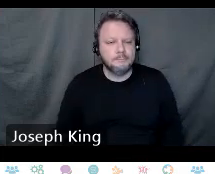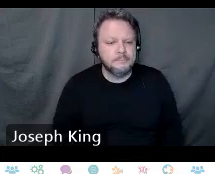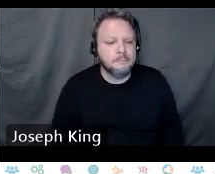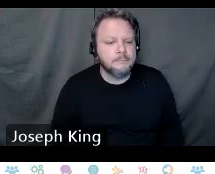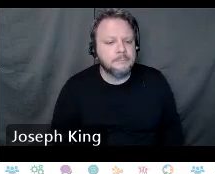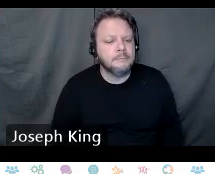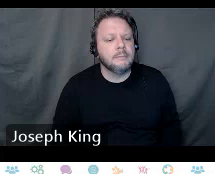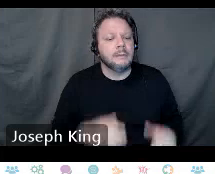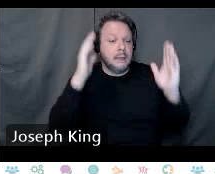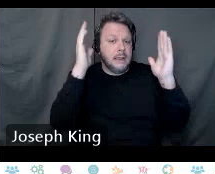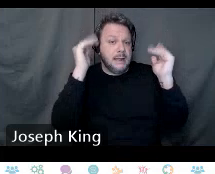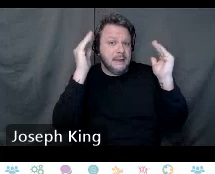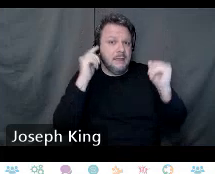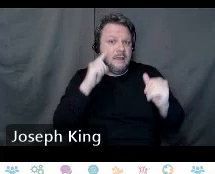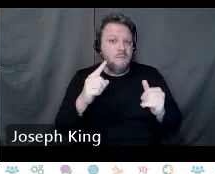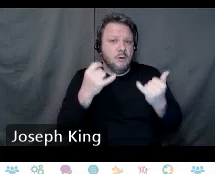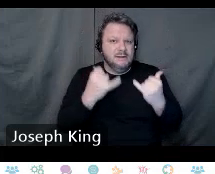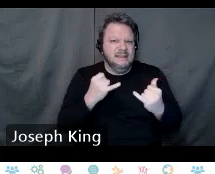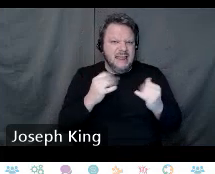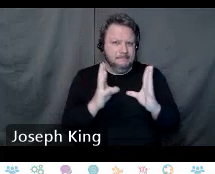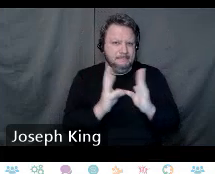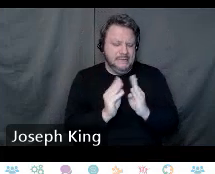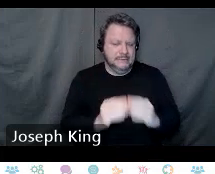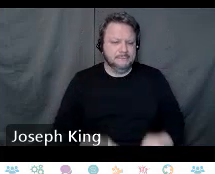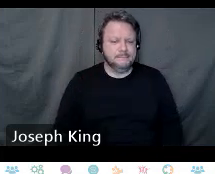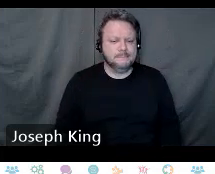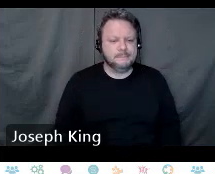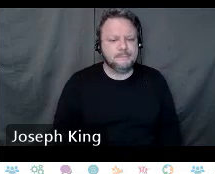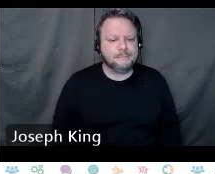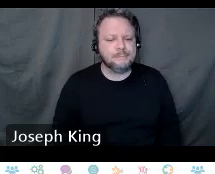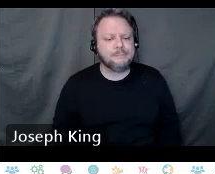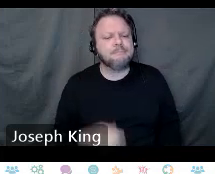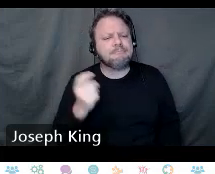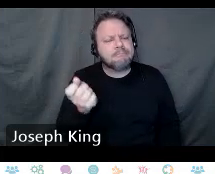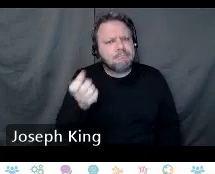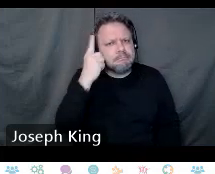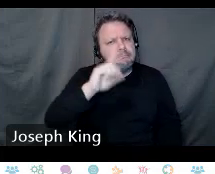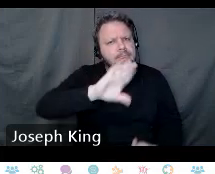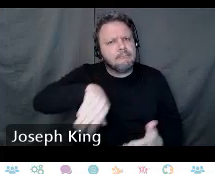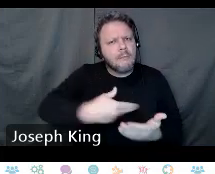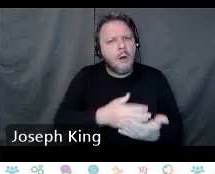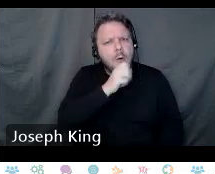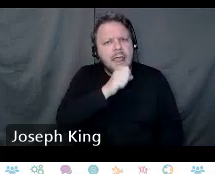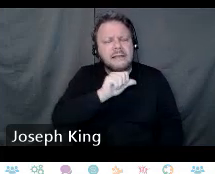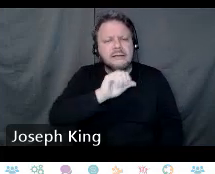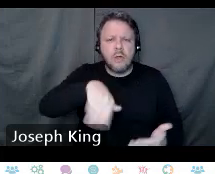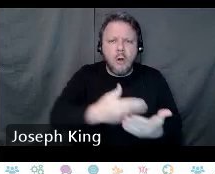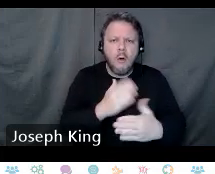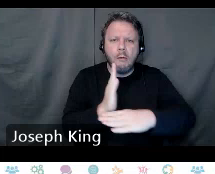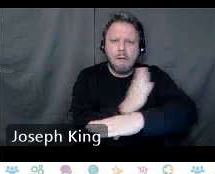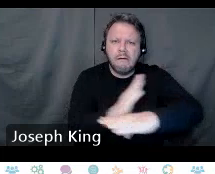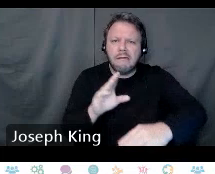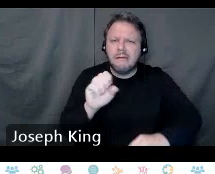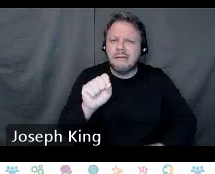Here's what you can expect from today's session. Understand what all ages all stages is really about.